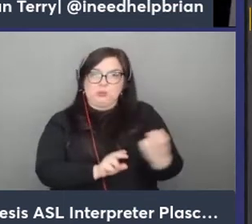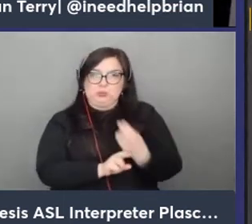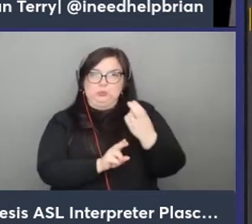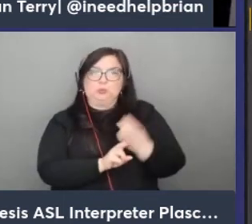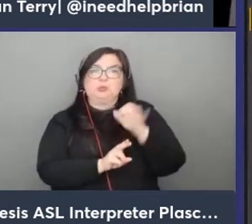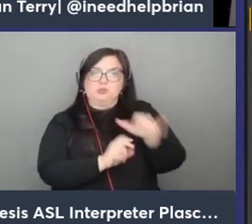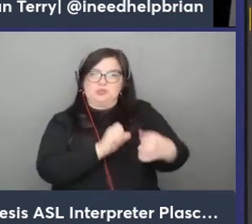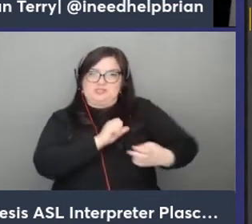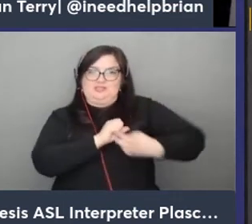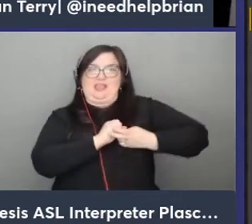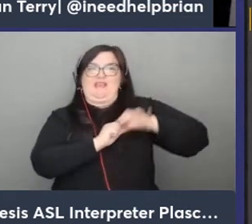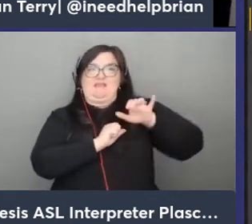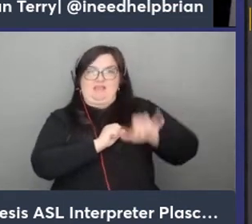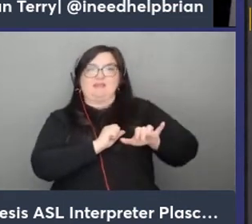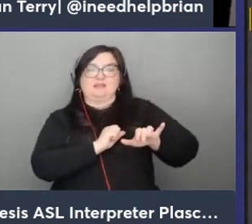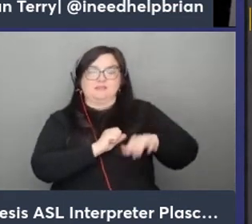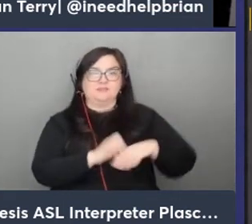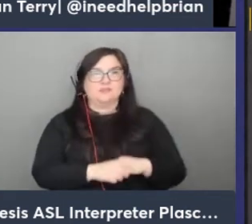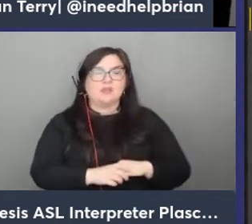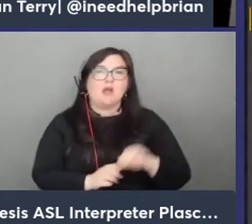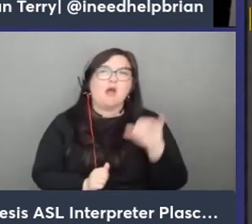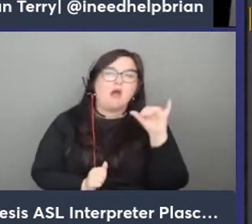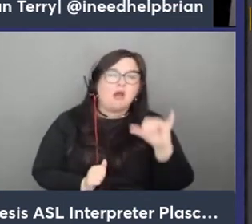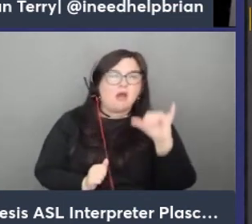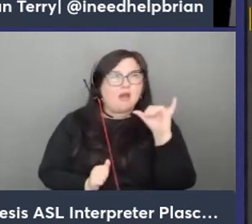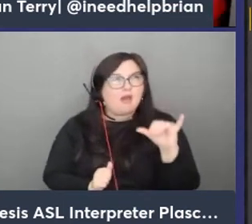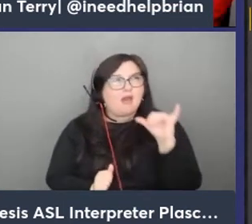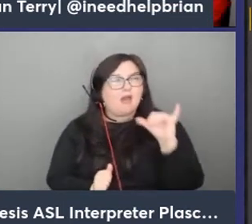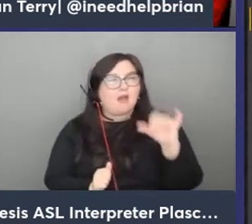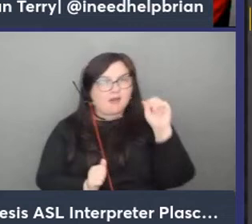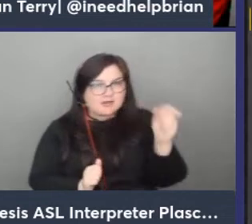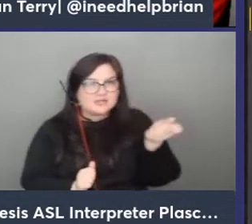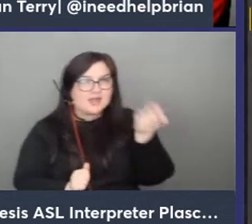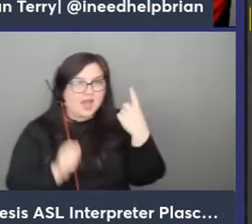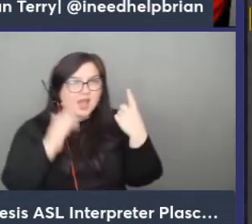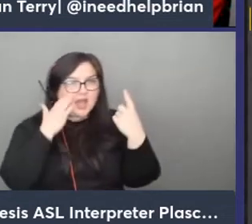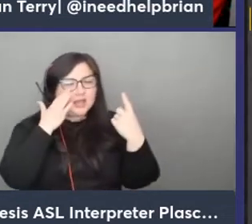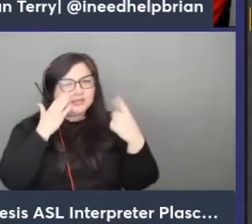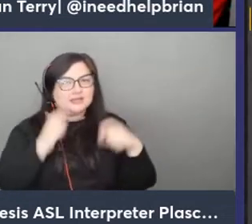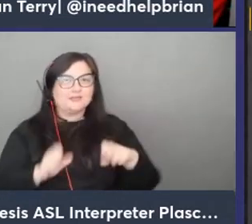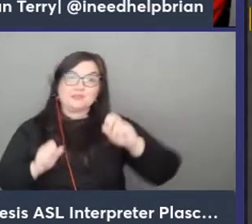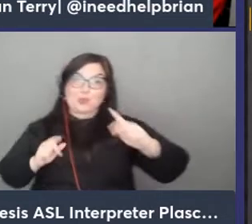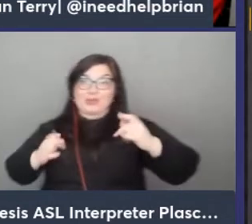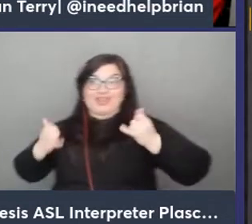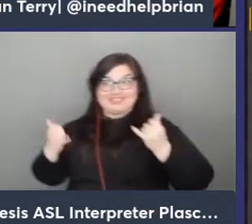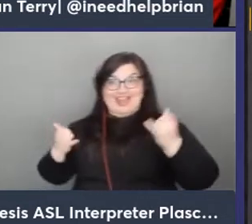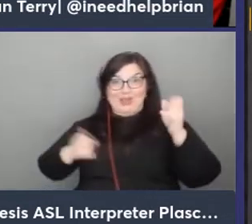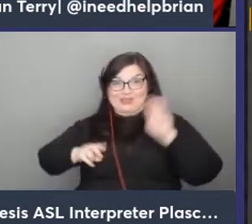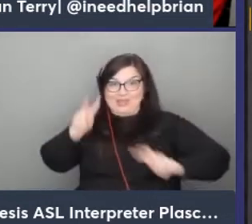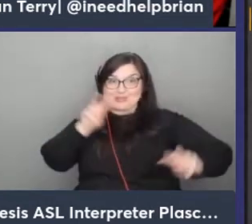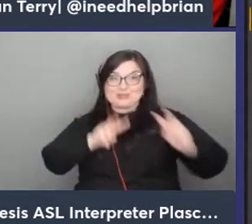Got it, okay. All right, so let's look at how this looks like when we play the game.